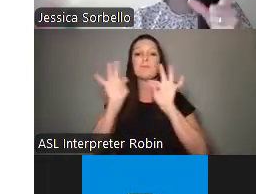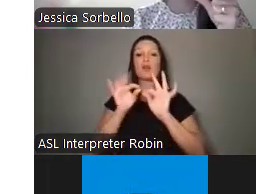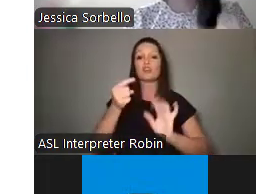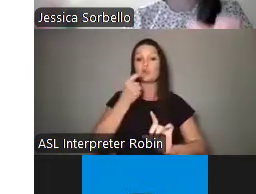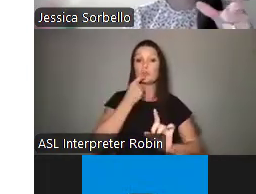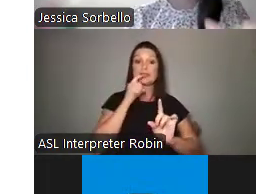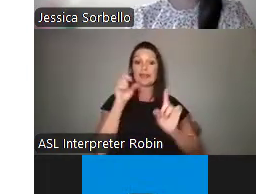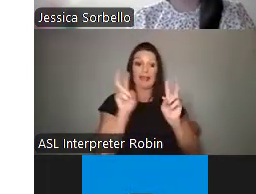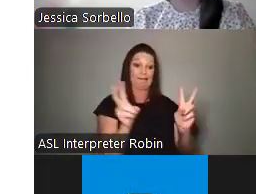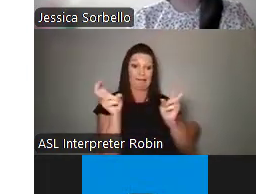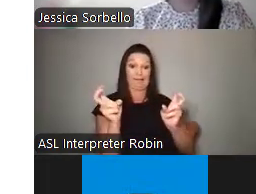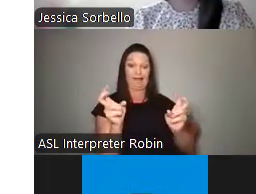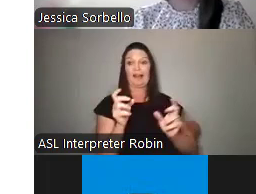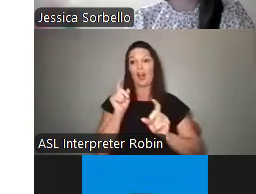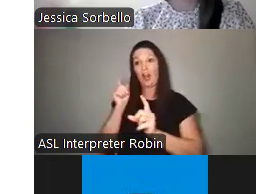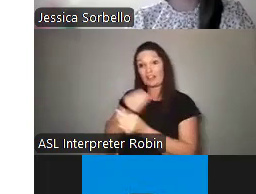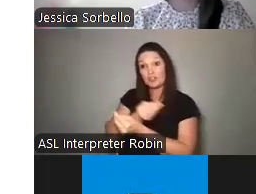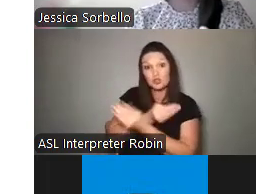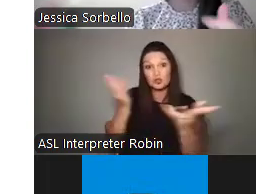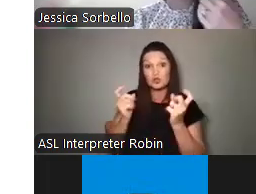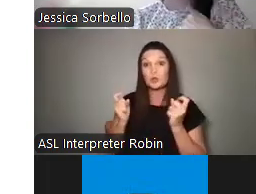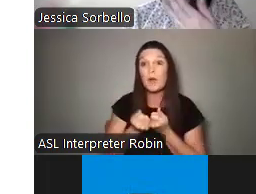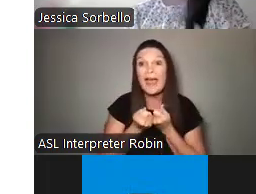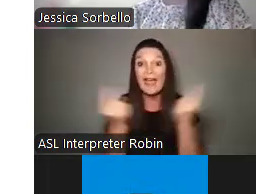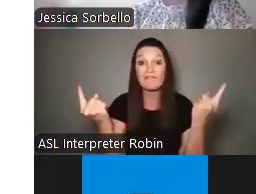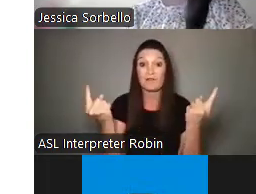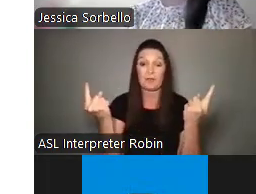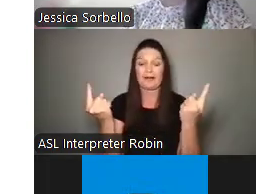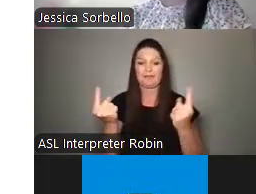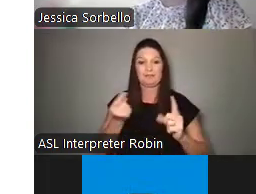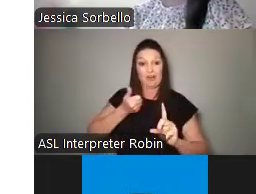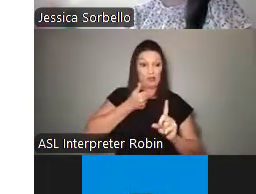everybody, again, we work with clients who have had really